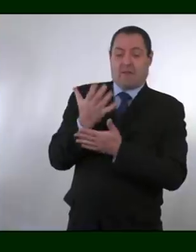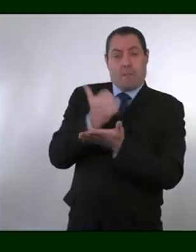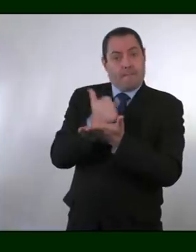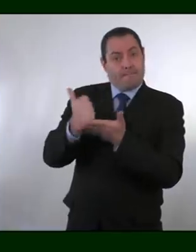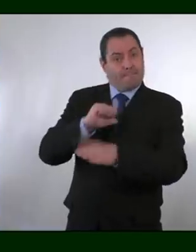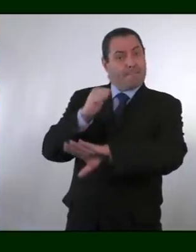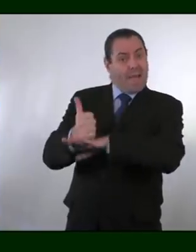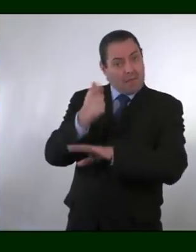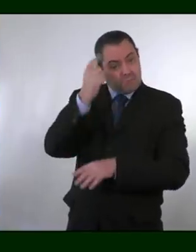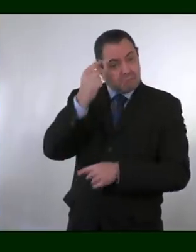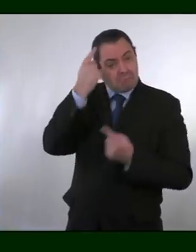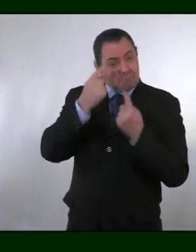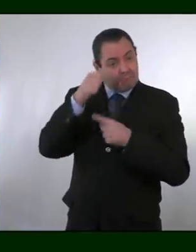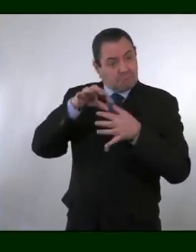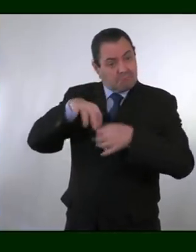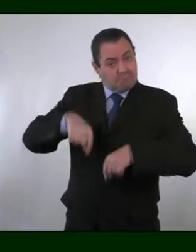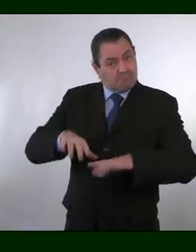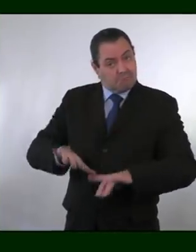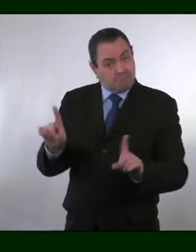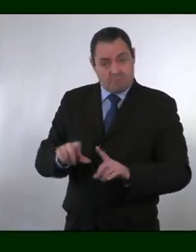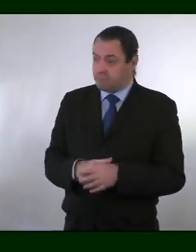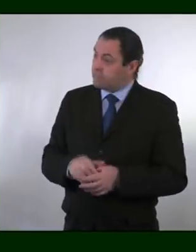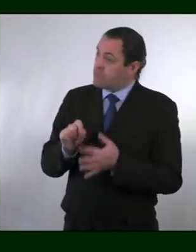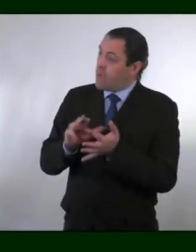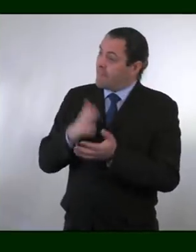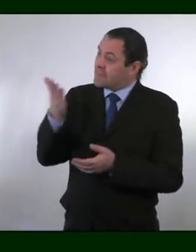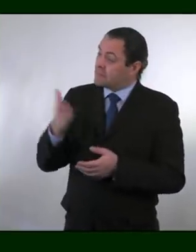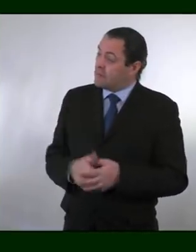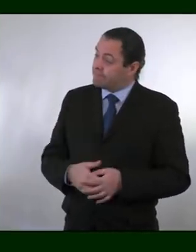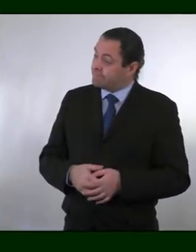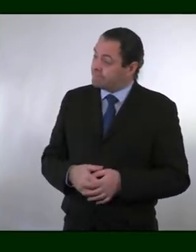The Prime Minister I am grateful to my hon. Friend for what he